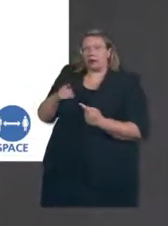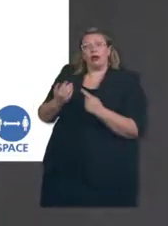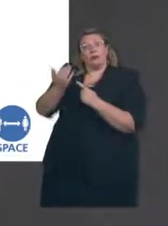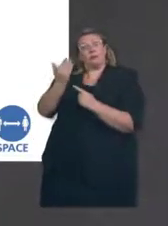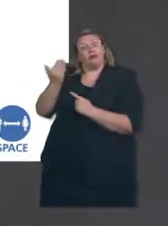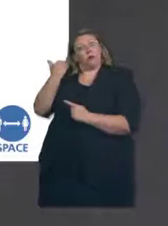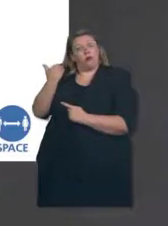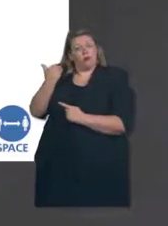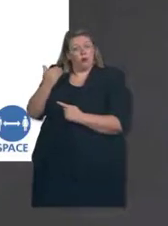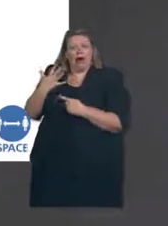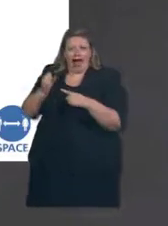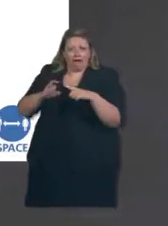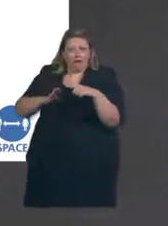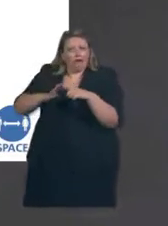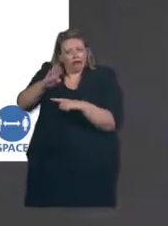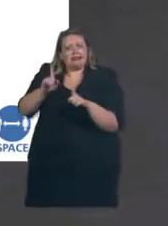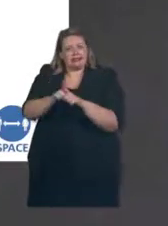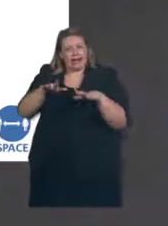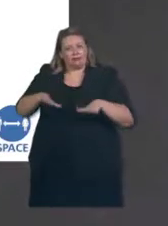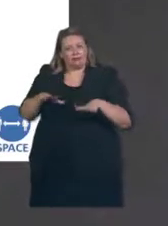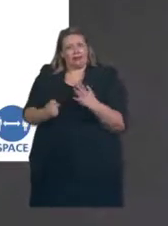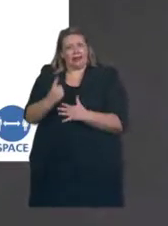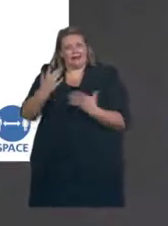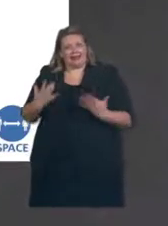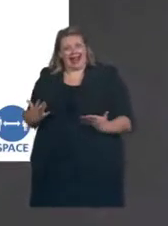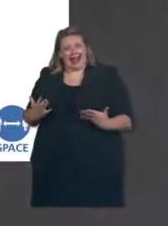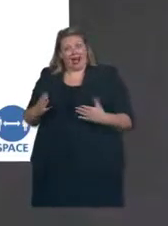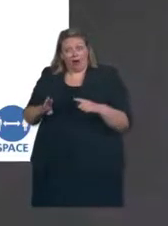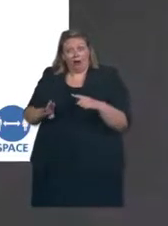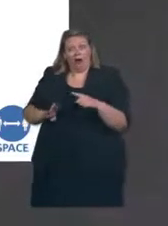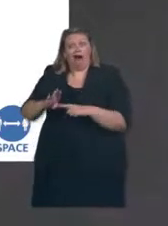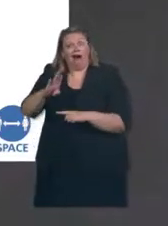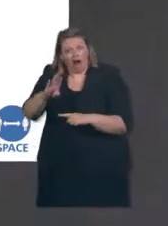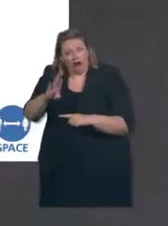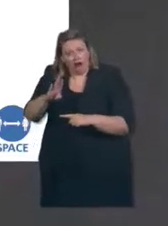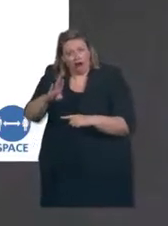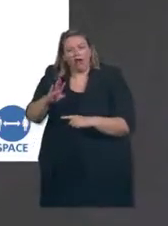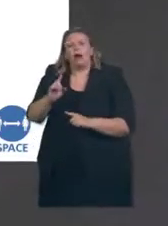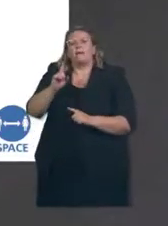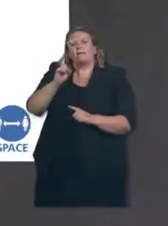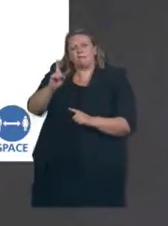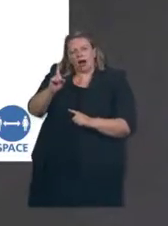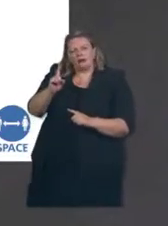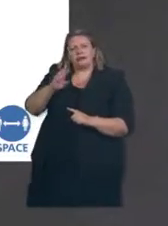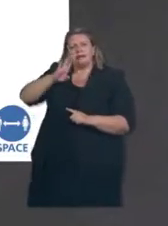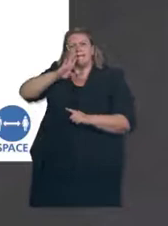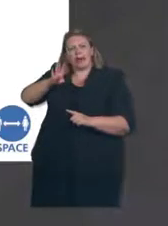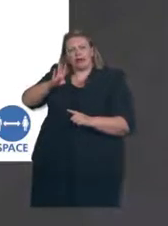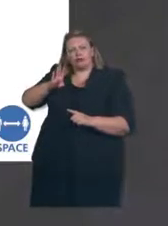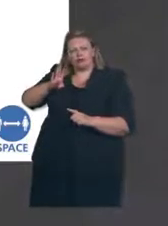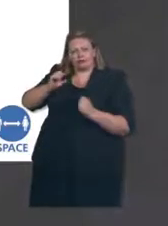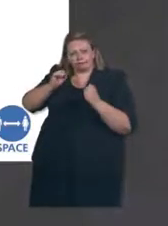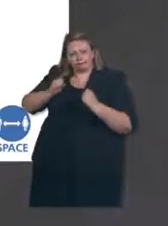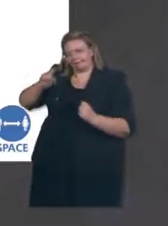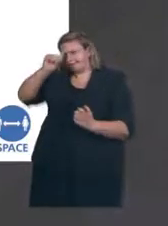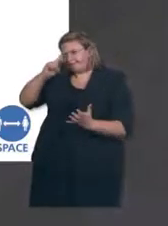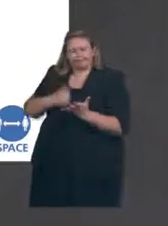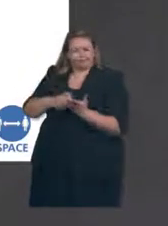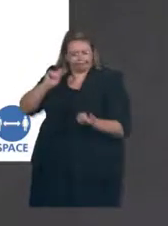In the way that it has here in the UK But then they took decisive action And at that point, the rate stablised